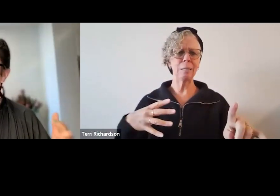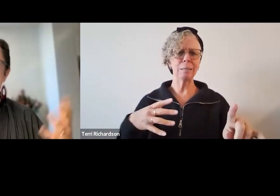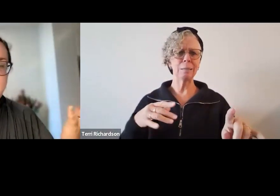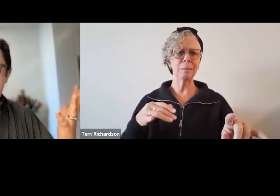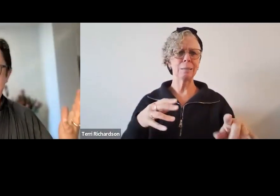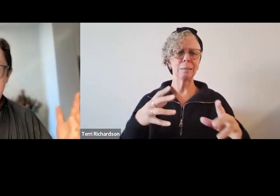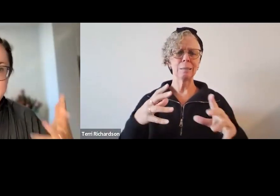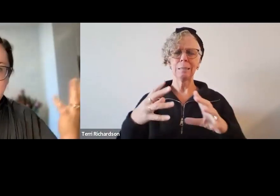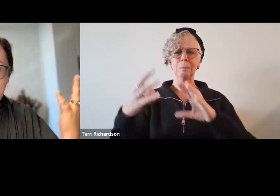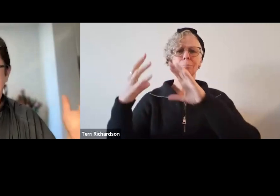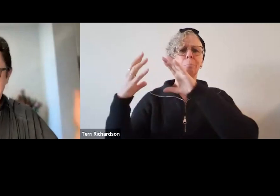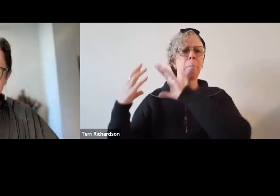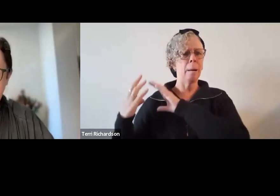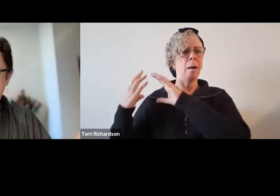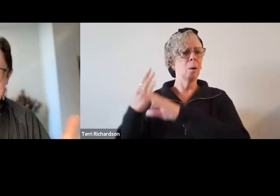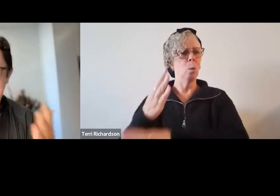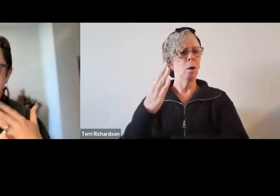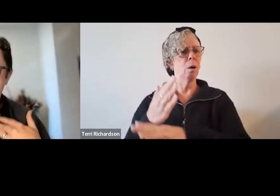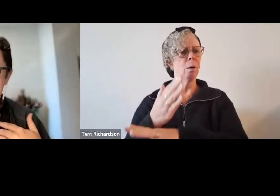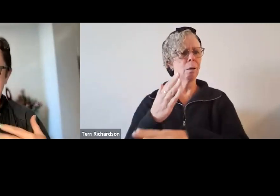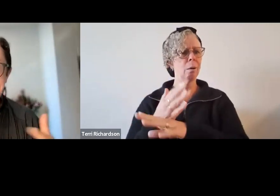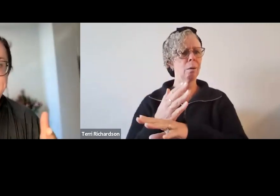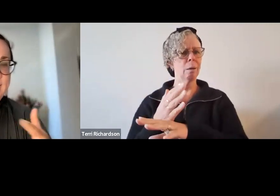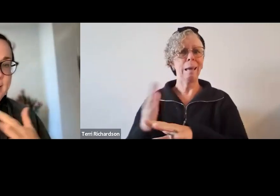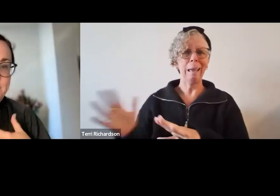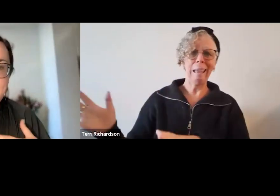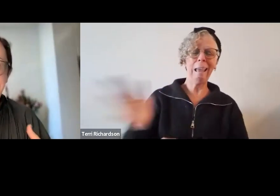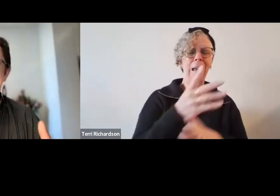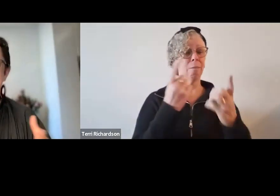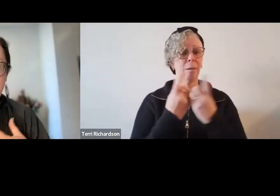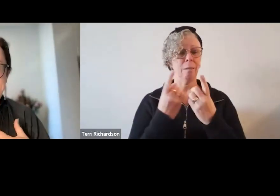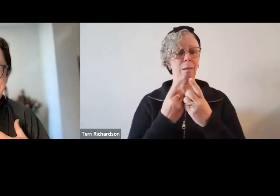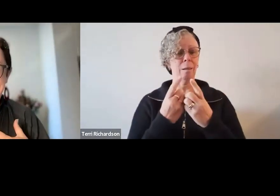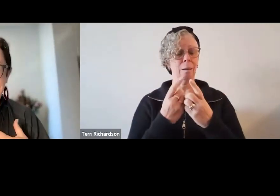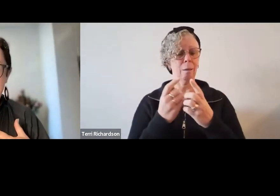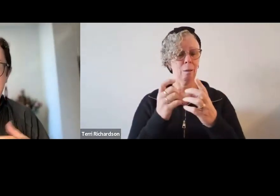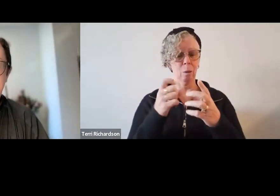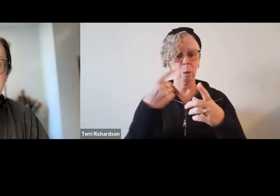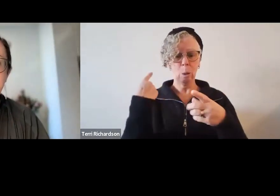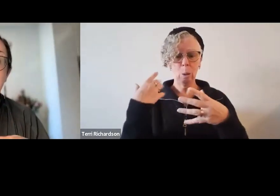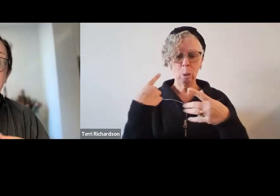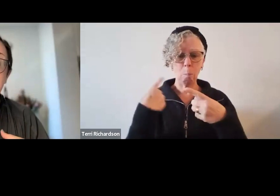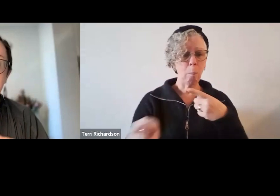that includes all the things oversight, compliance, strategic direction, stewardship,